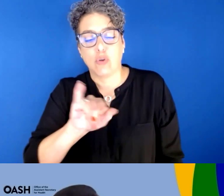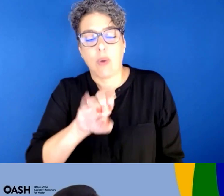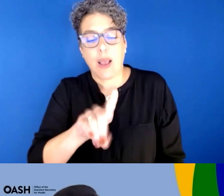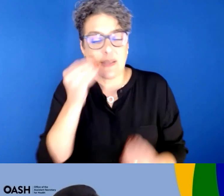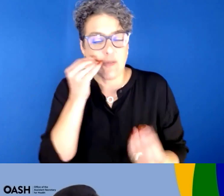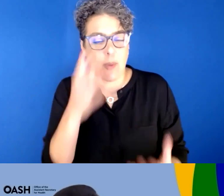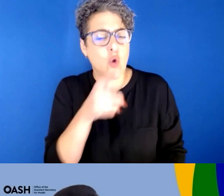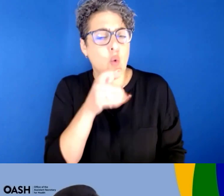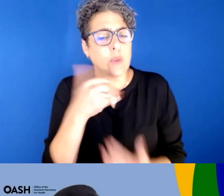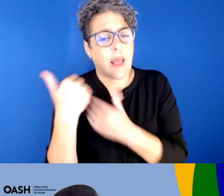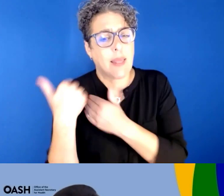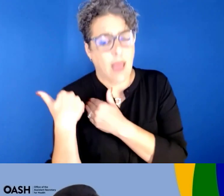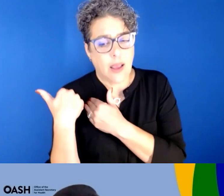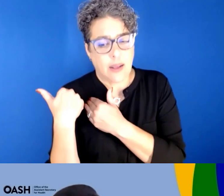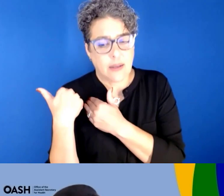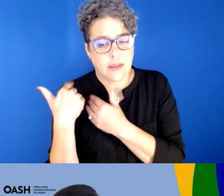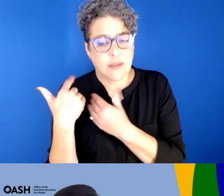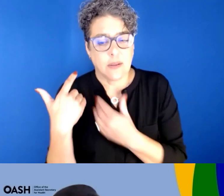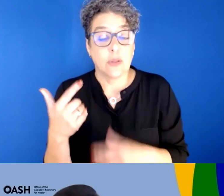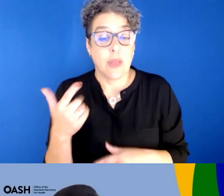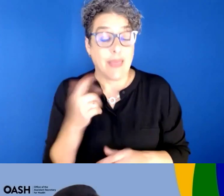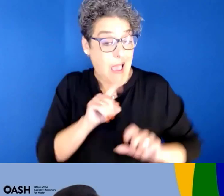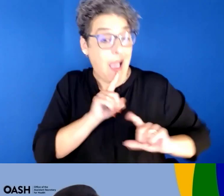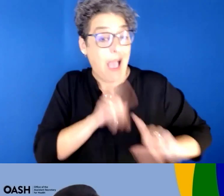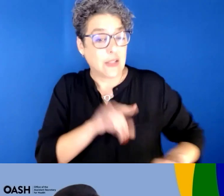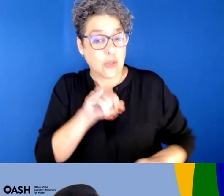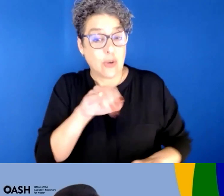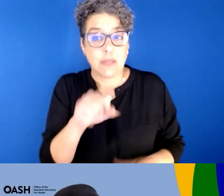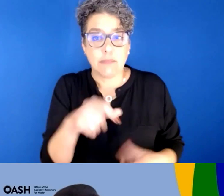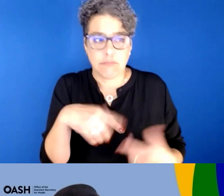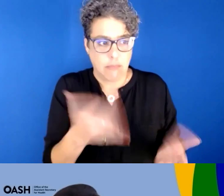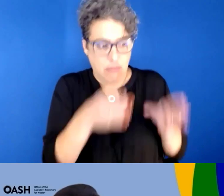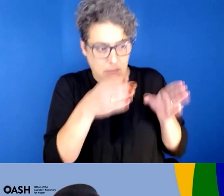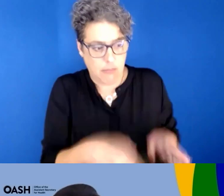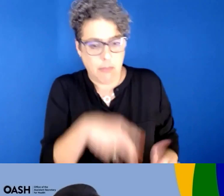So we said the answer was the PI or author.